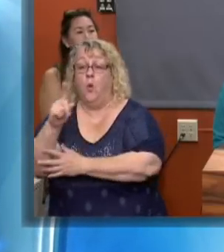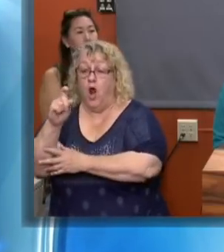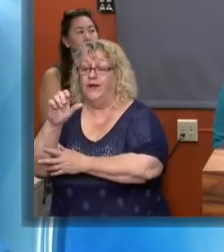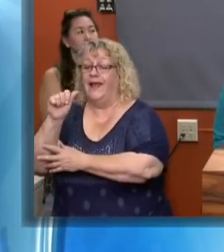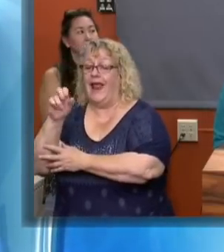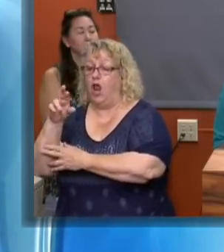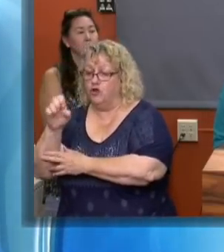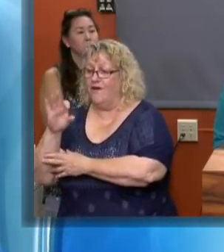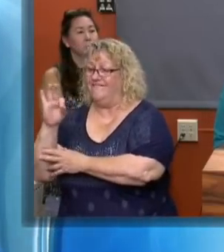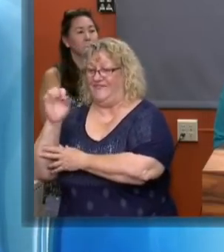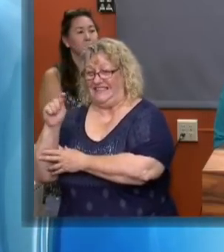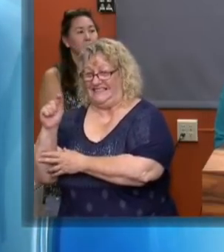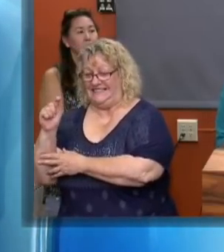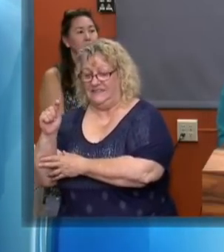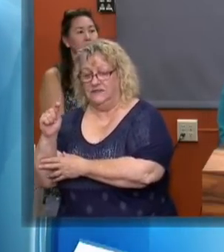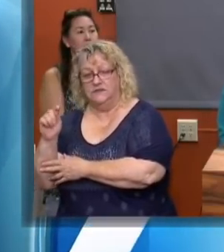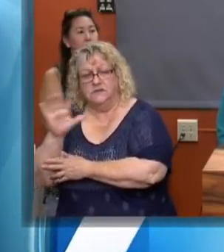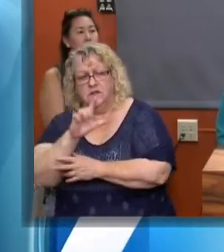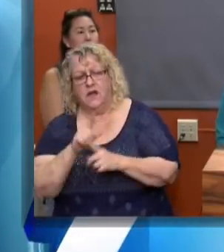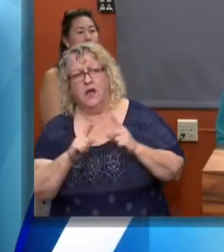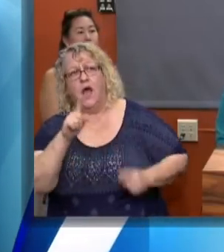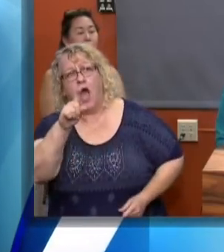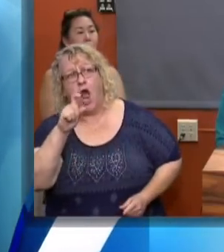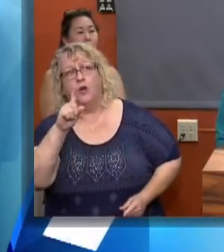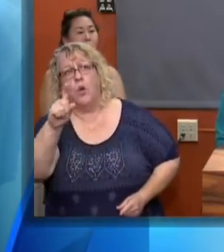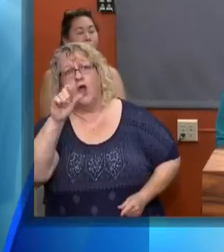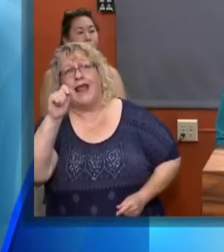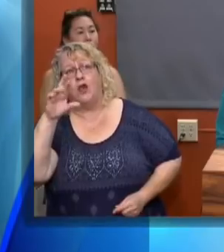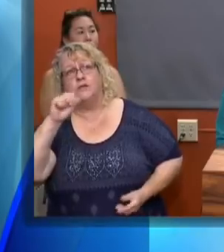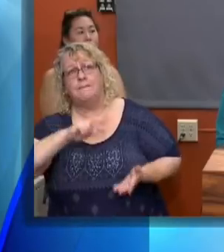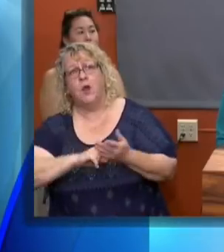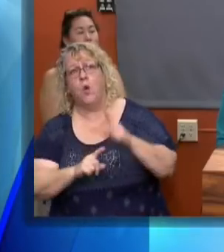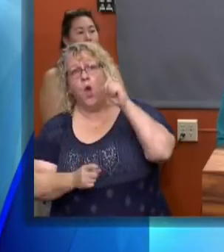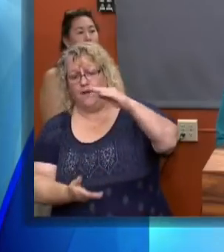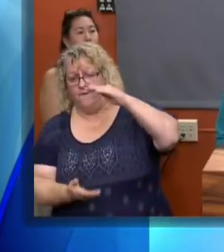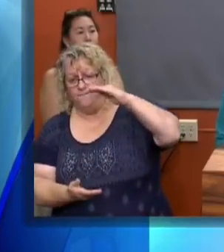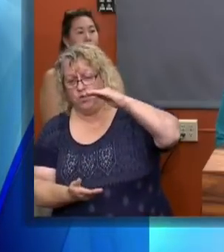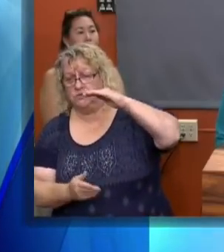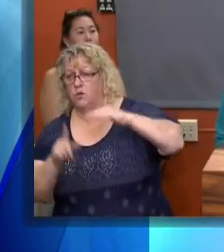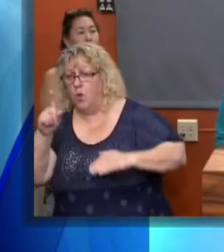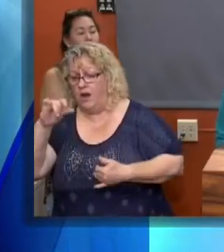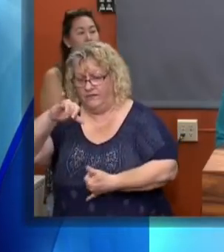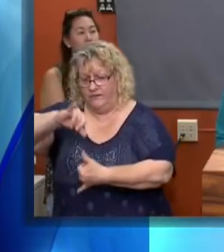ACTUALLY, RESERVOIR 1. 100-ACRE FEET. ESTIMATED STORAGE.